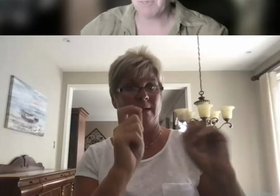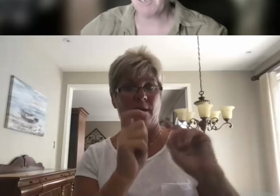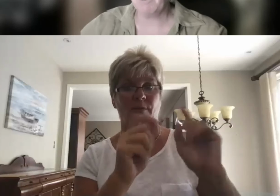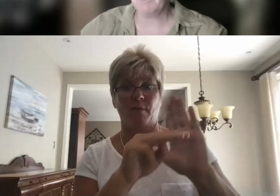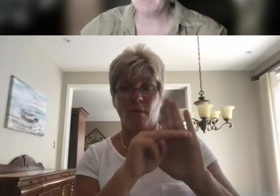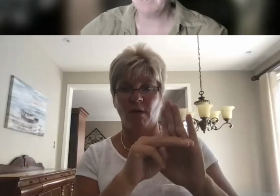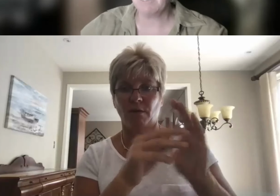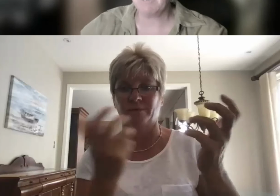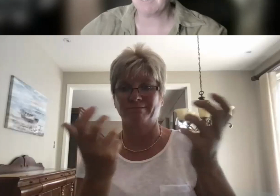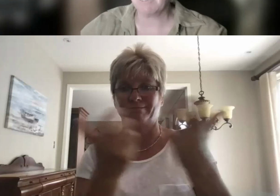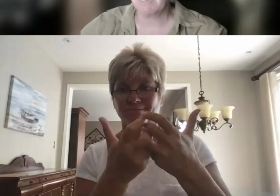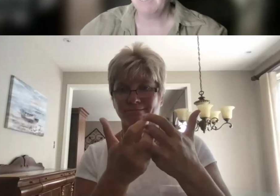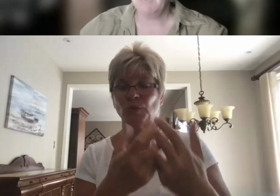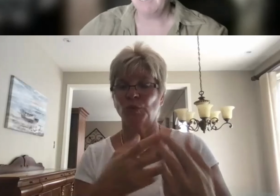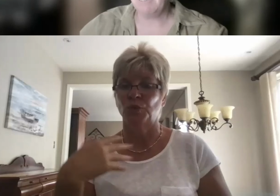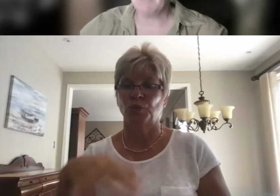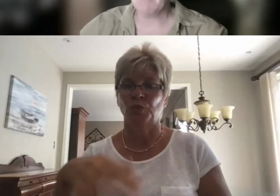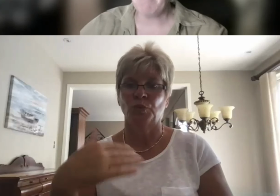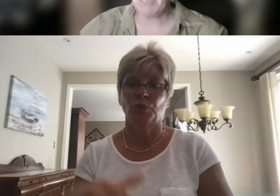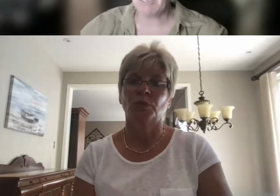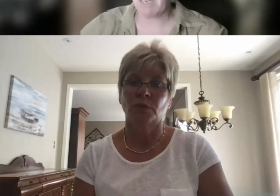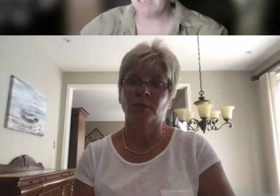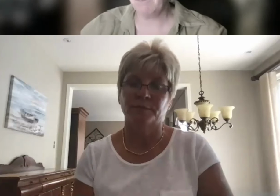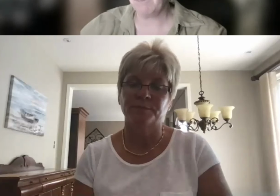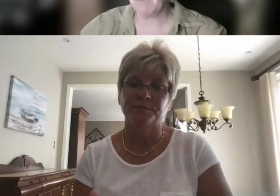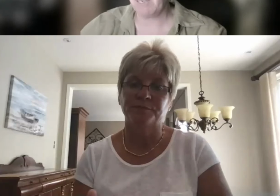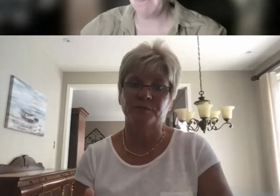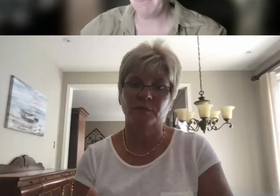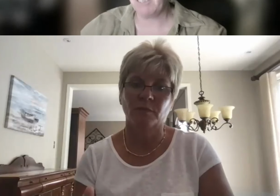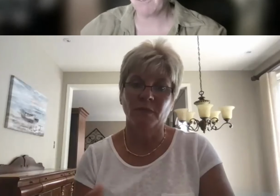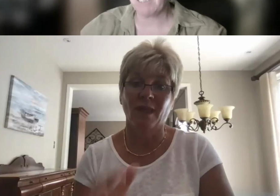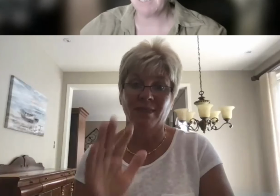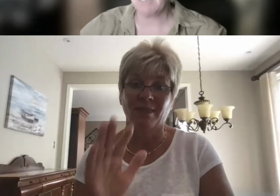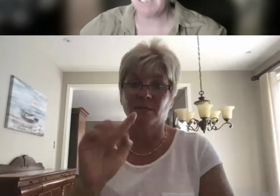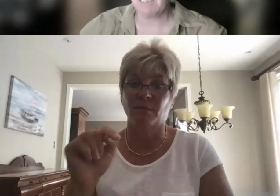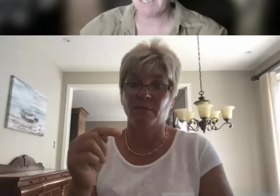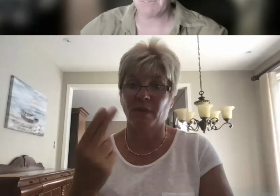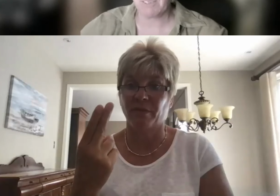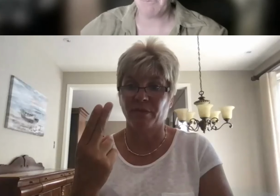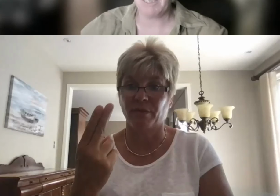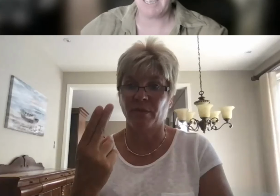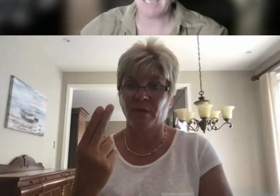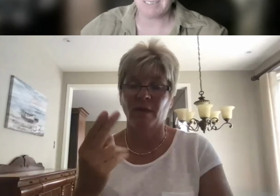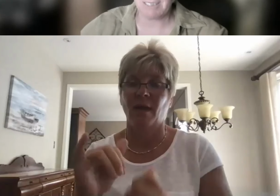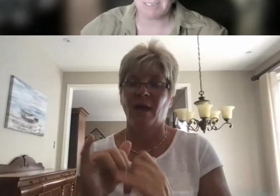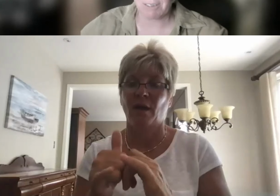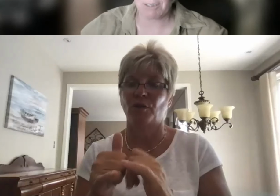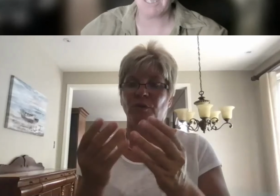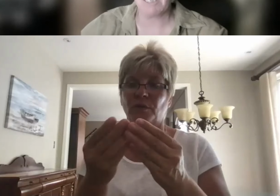This is the myth of addressing the needs of someone that is currently